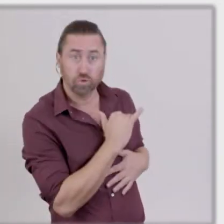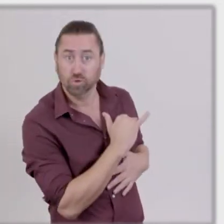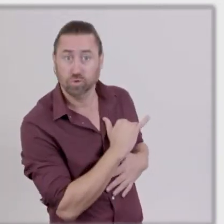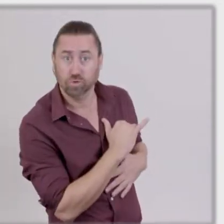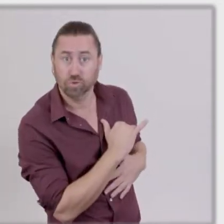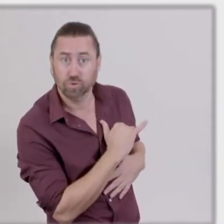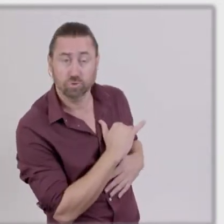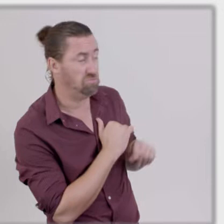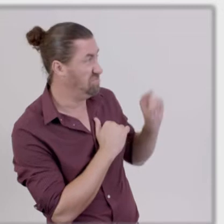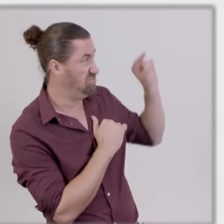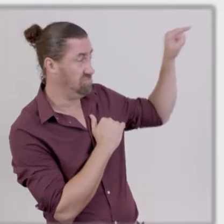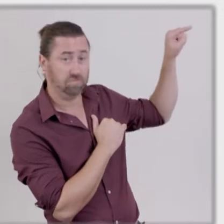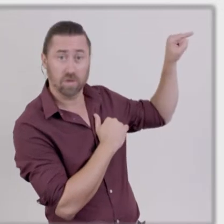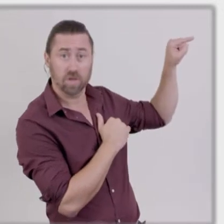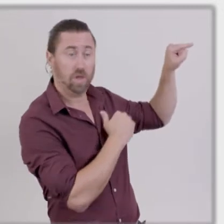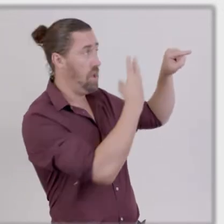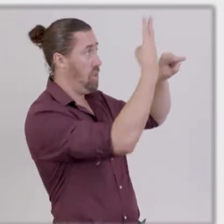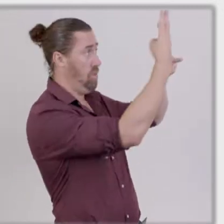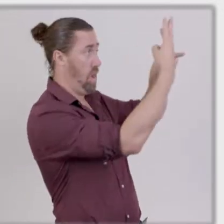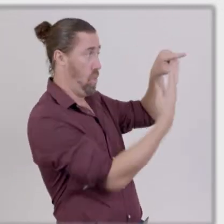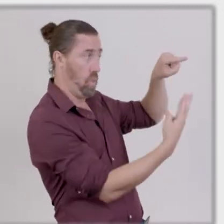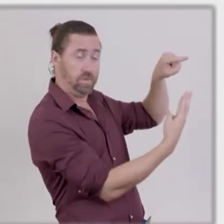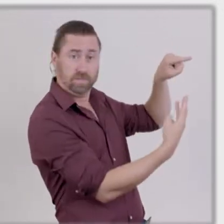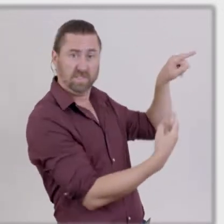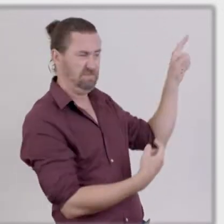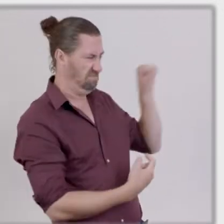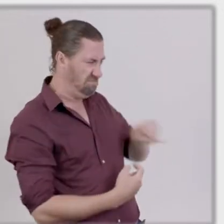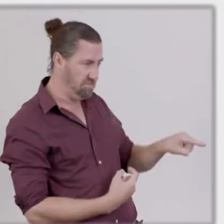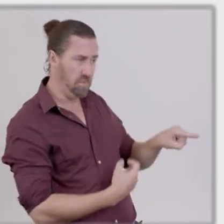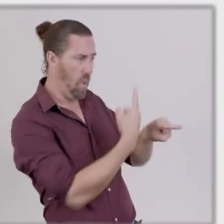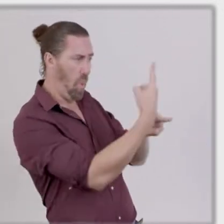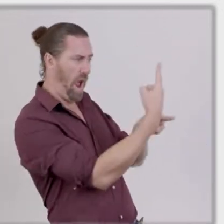The first fraction is three-quarters, and the second fraction is one-quarter.